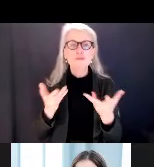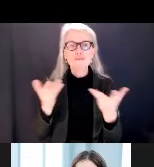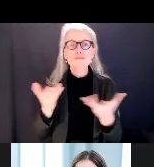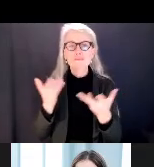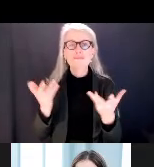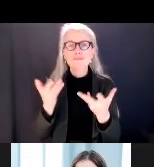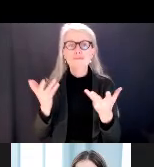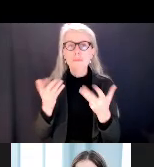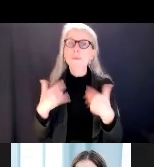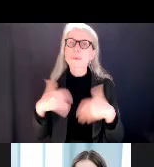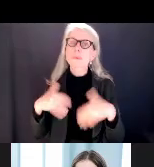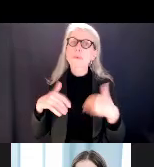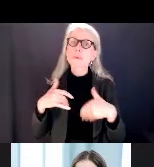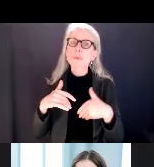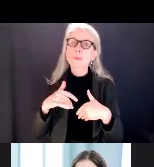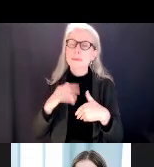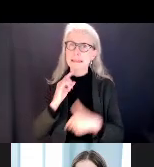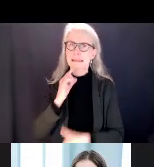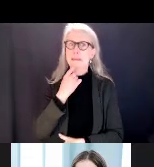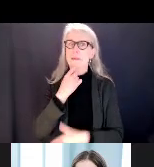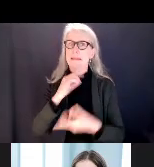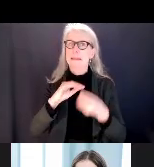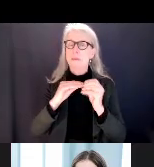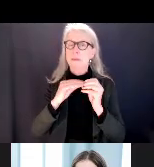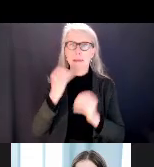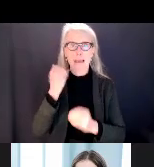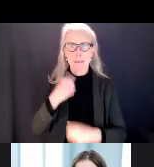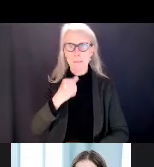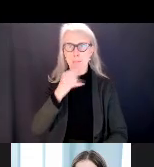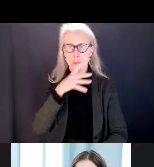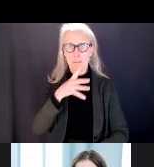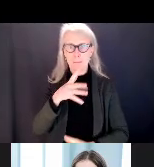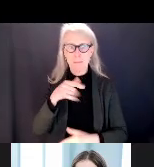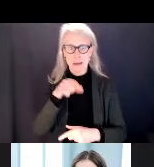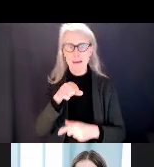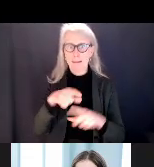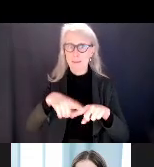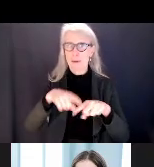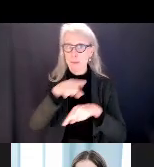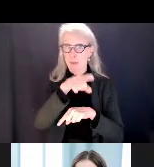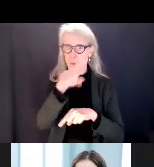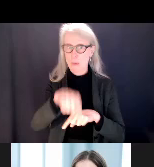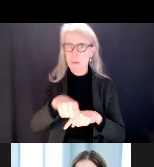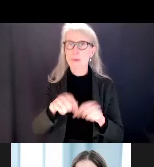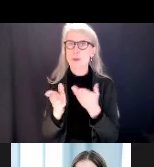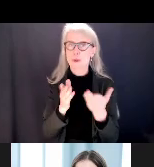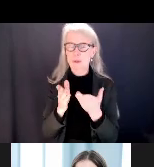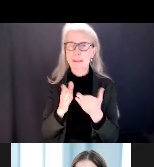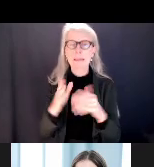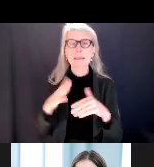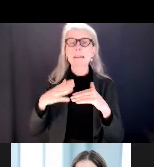is scary. As a mum of children who receives these services, um the minimum wait time that's reported